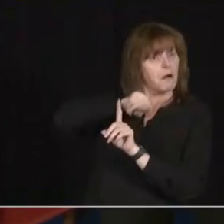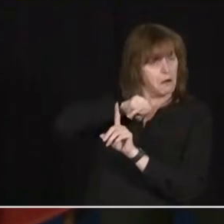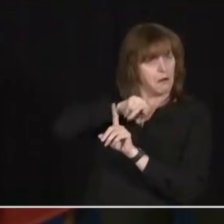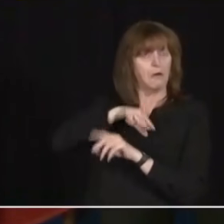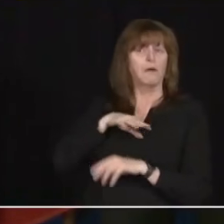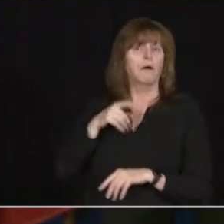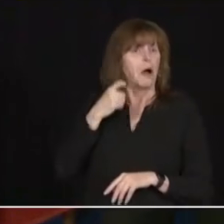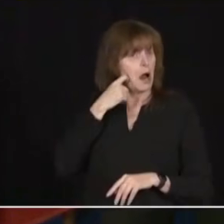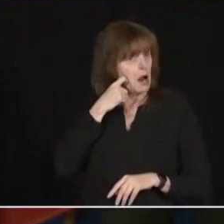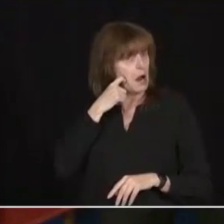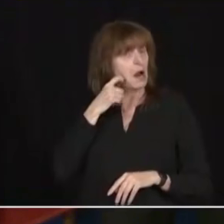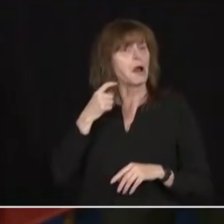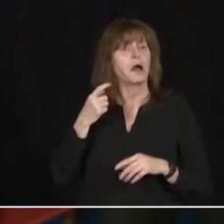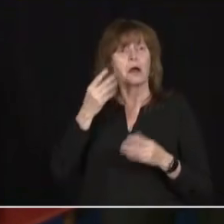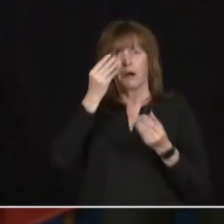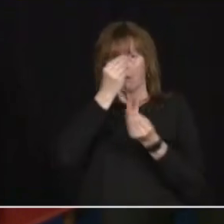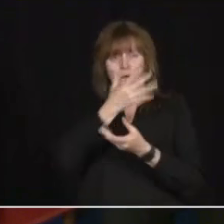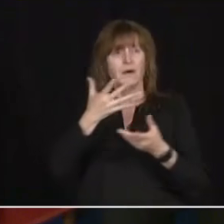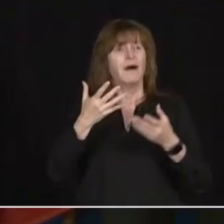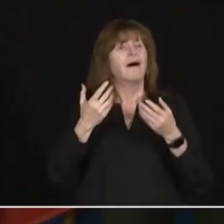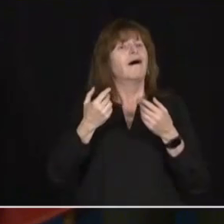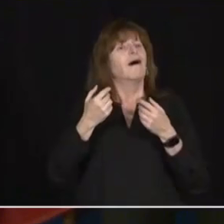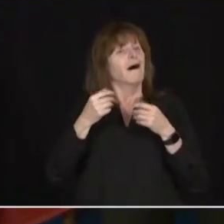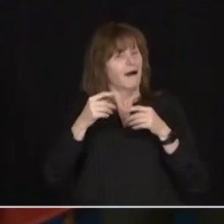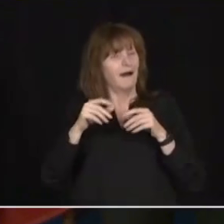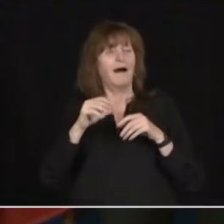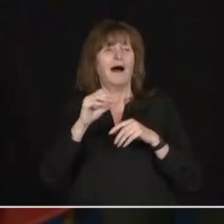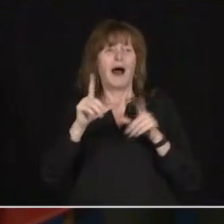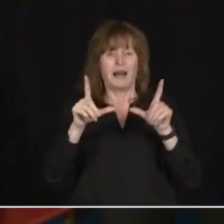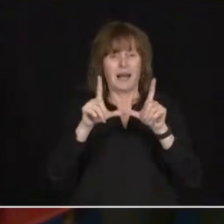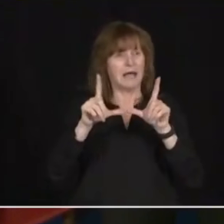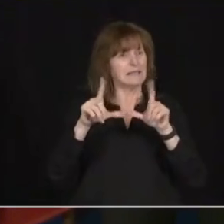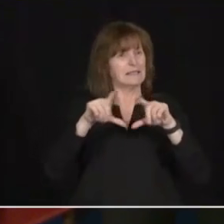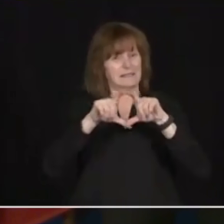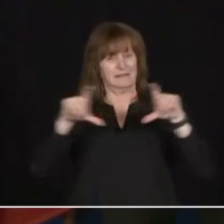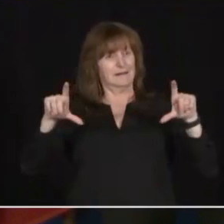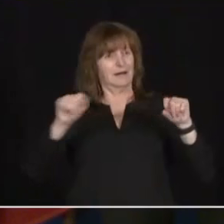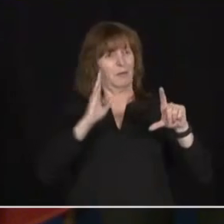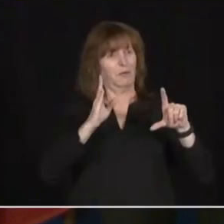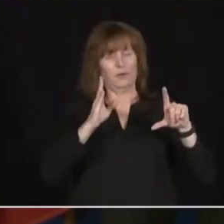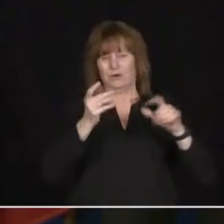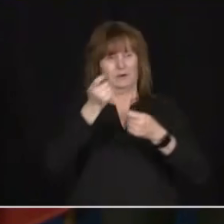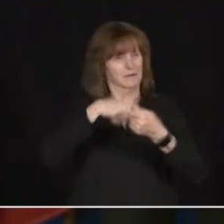that in mind I am just wondering about the announcement - the press release that came out